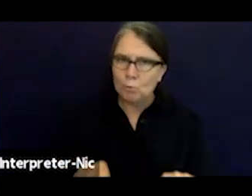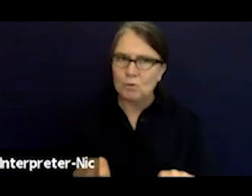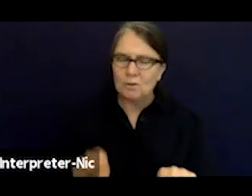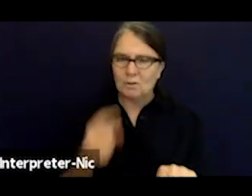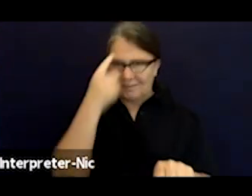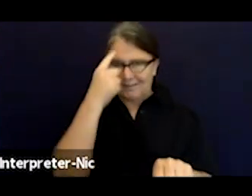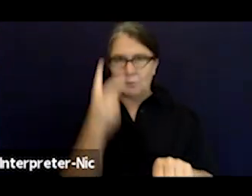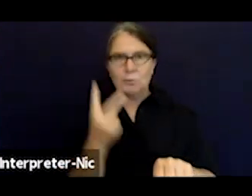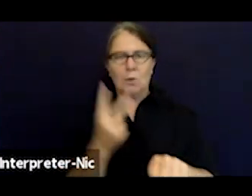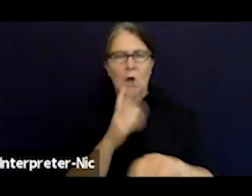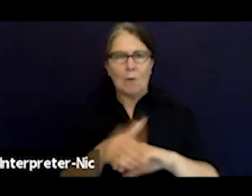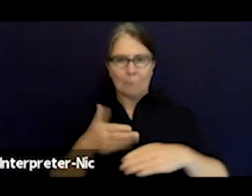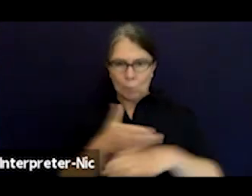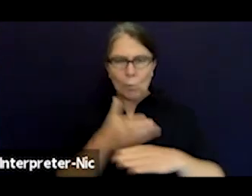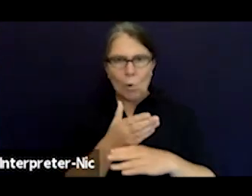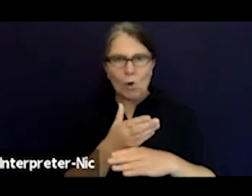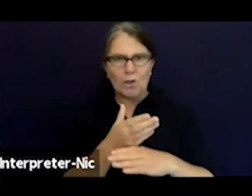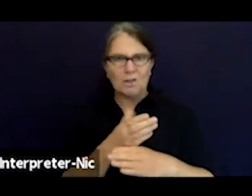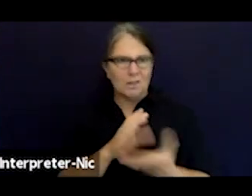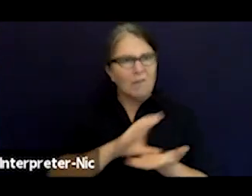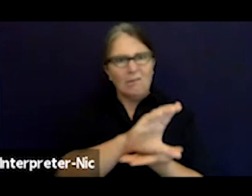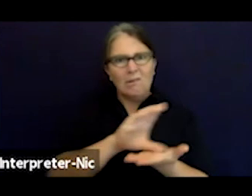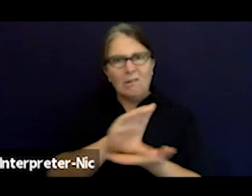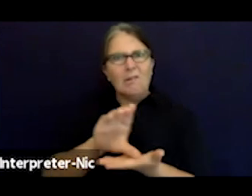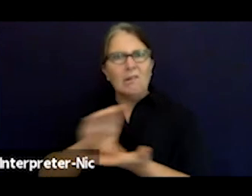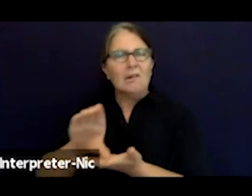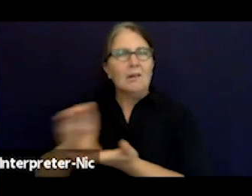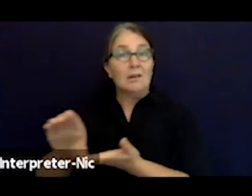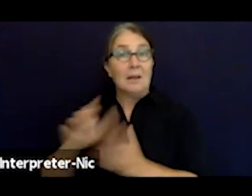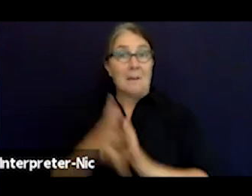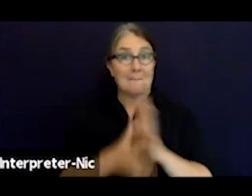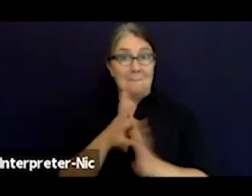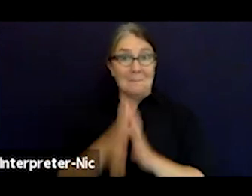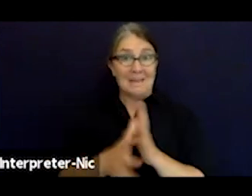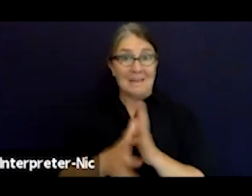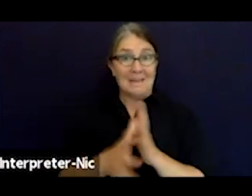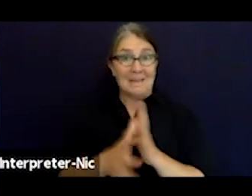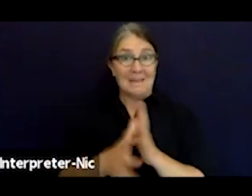are assigning to their students which is also the workload they are assigning to themselves as well.